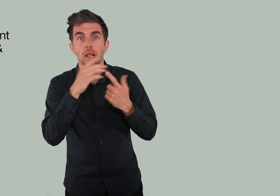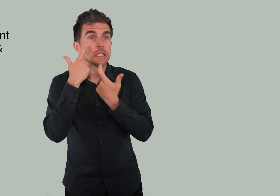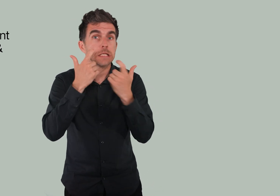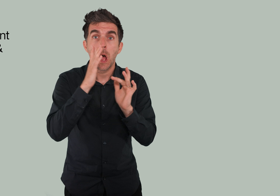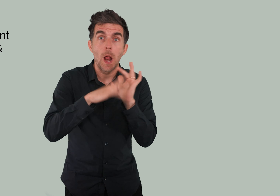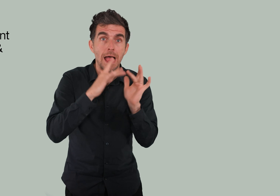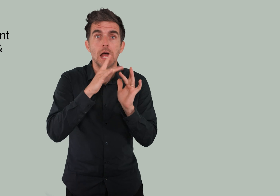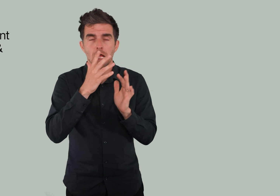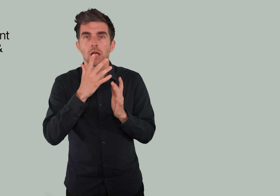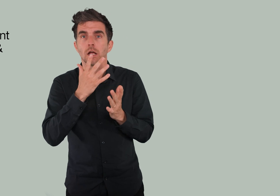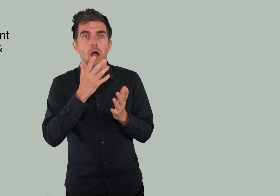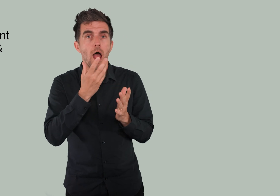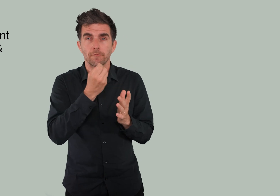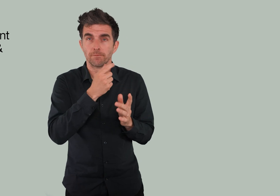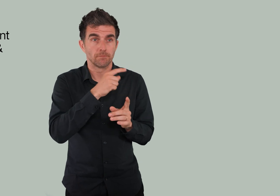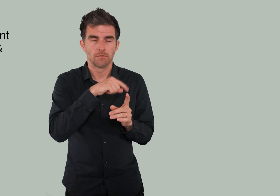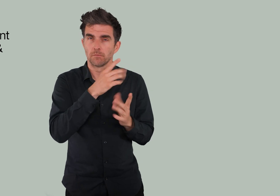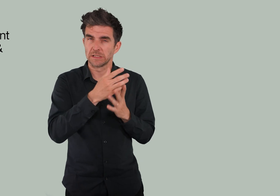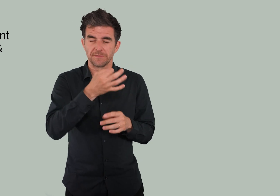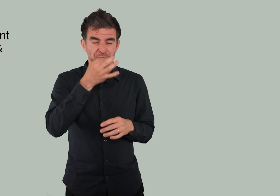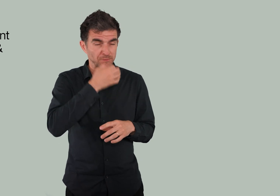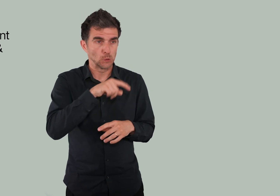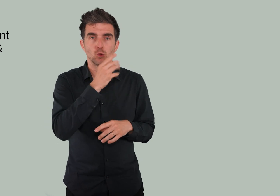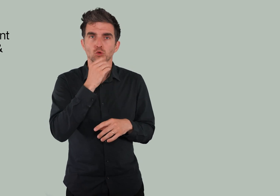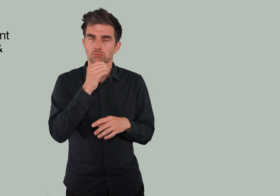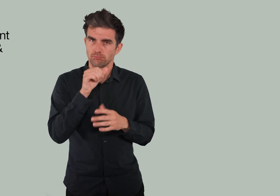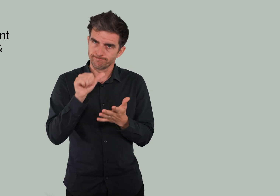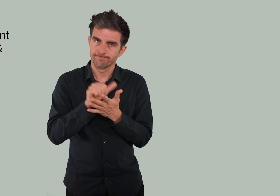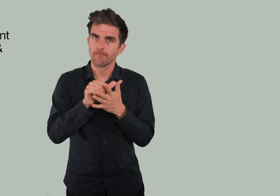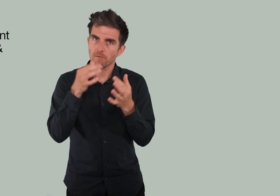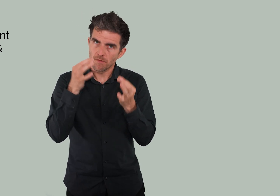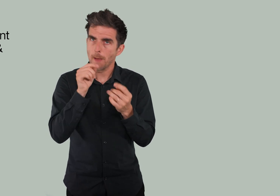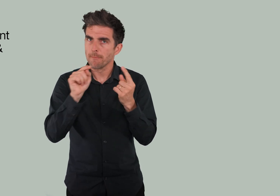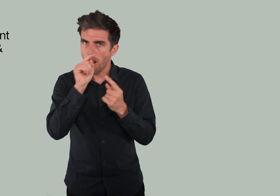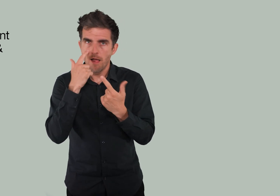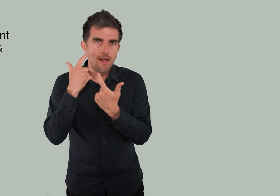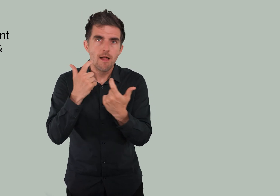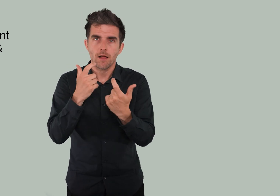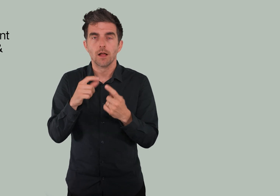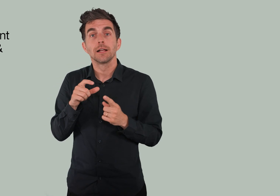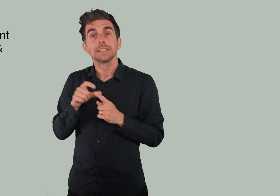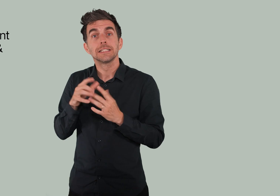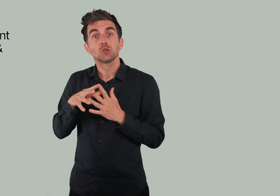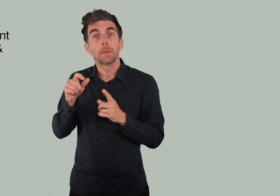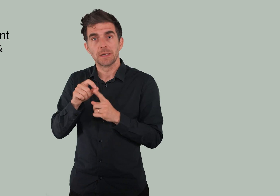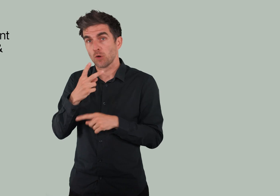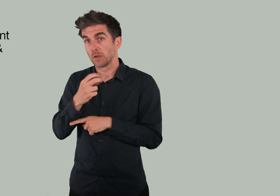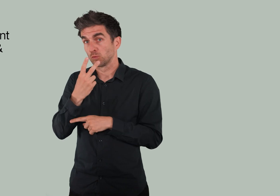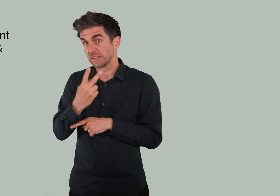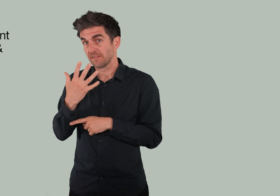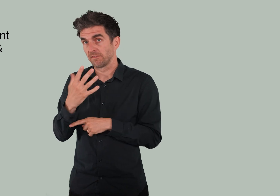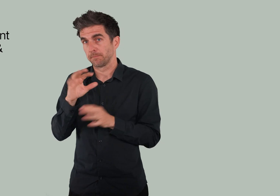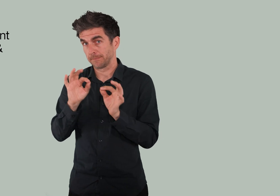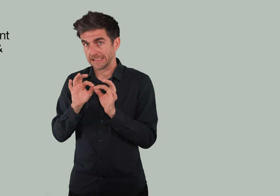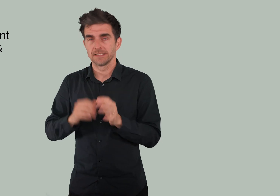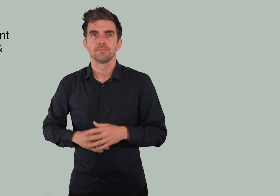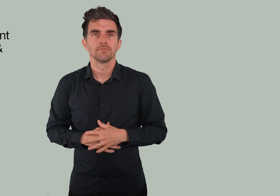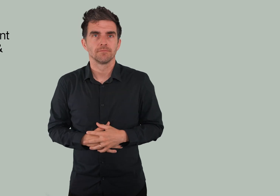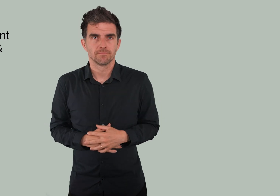or through searching online, only a few use formal sources (DWP, 2025b).